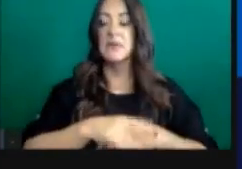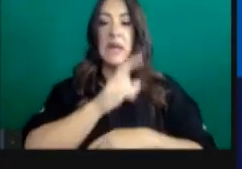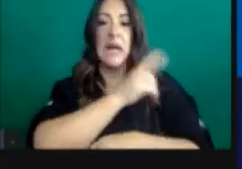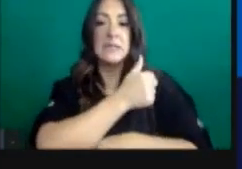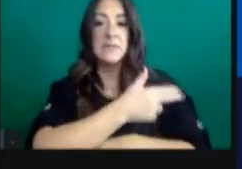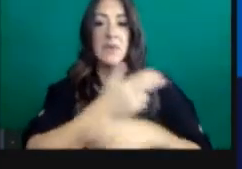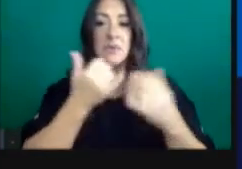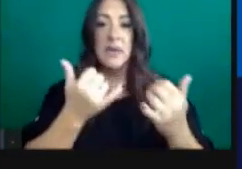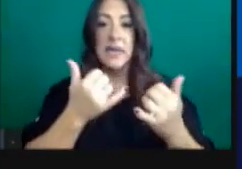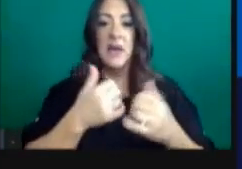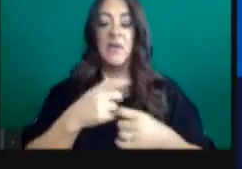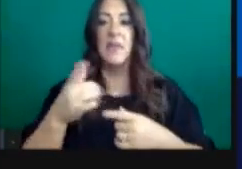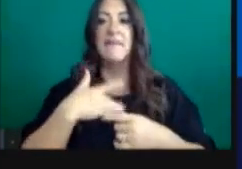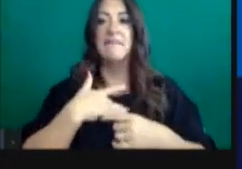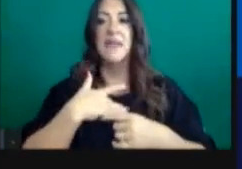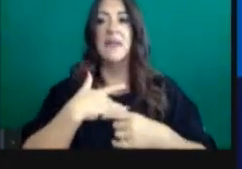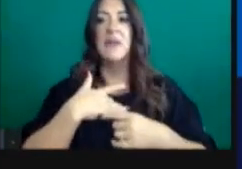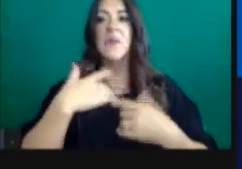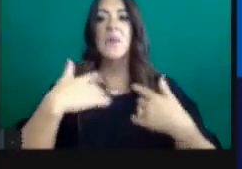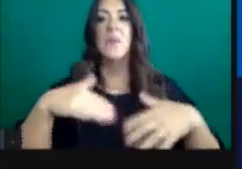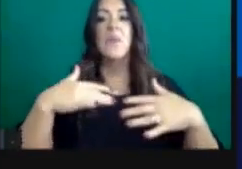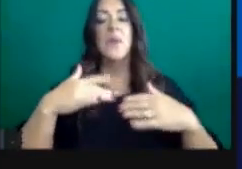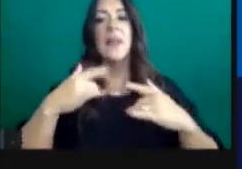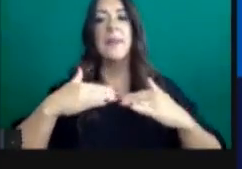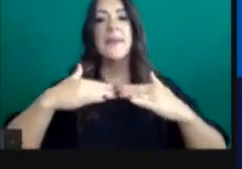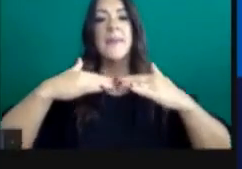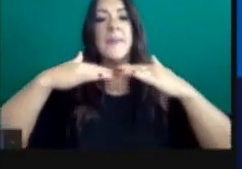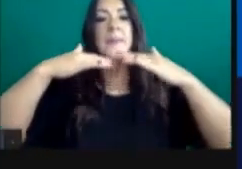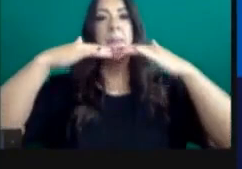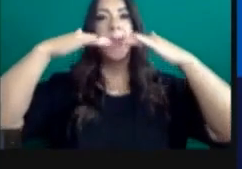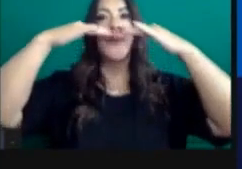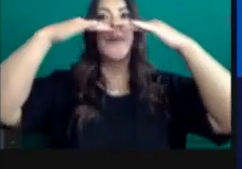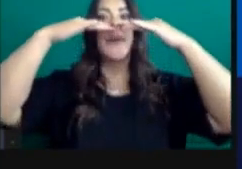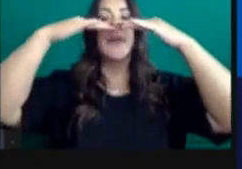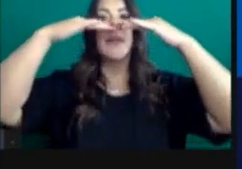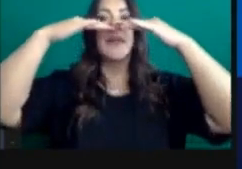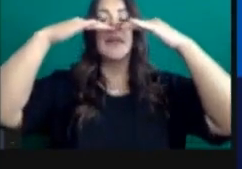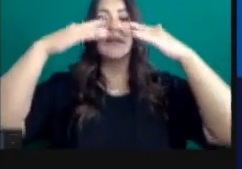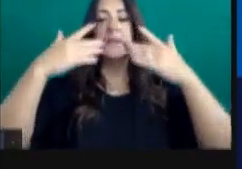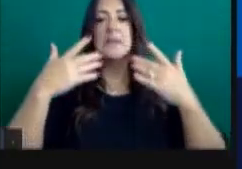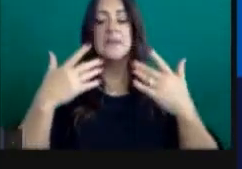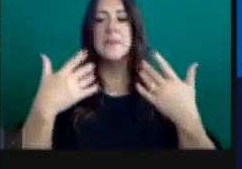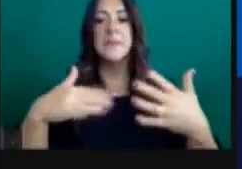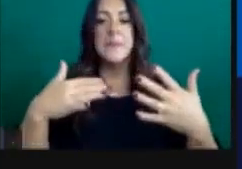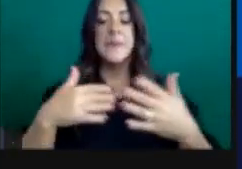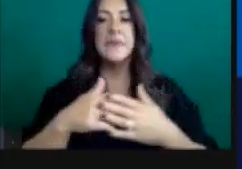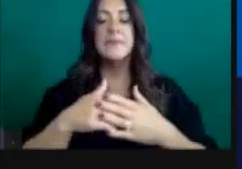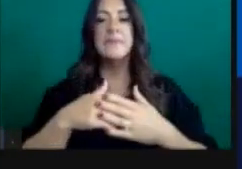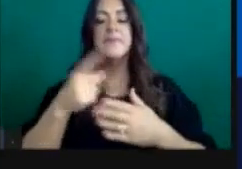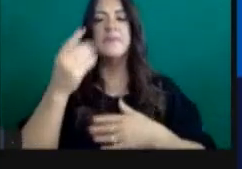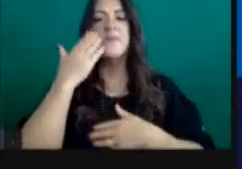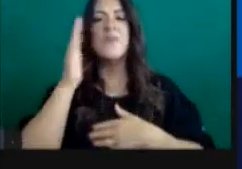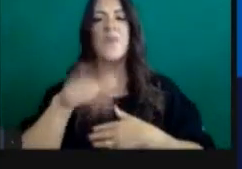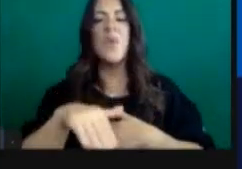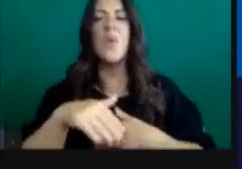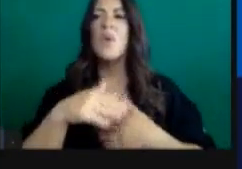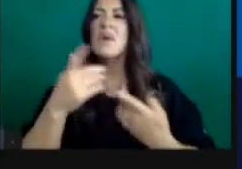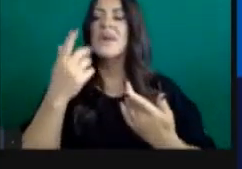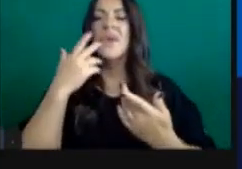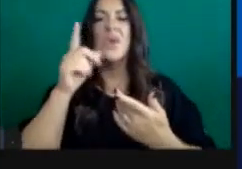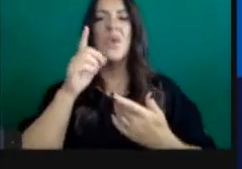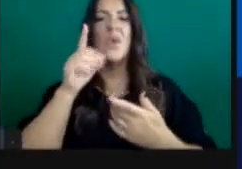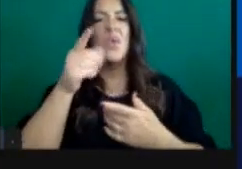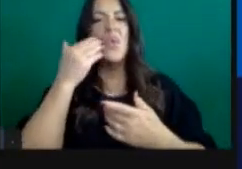WITH THE CURRENT SURGE, MANY HOSPITALS HAVE BEEN STRETCHED TO PROVIDE THE CARE WE WANT AND EXPECT IN CALIFORNIA.